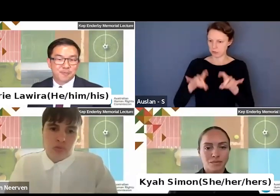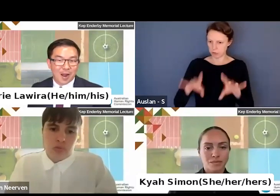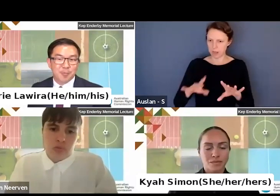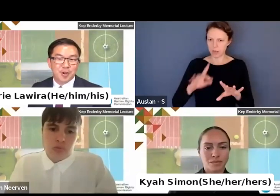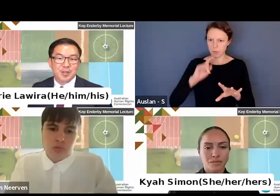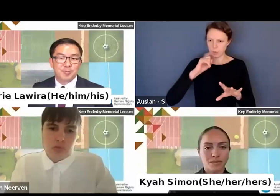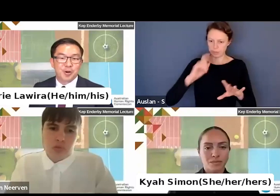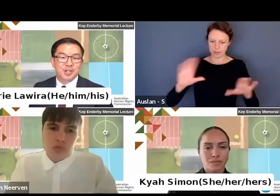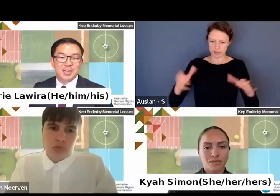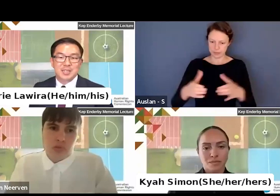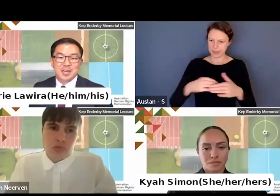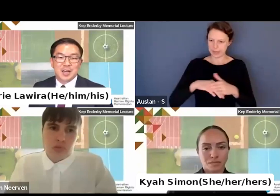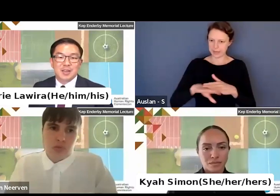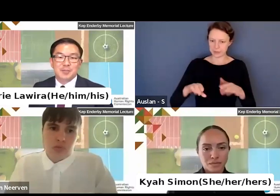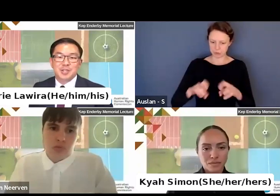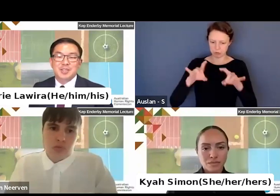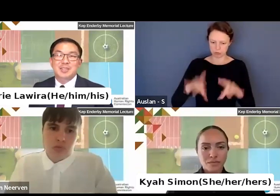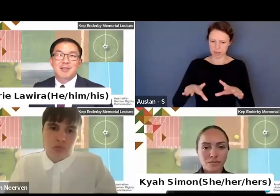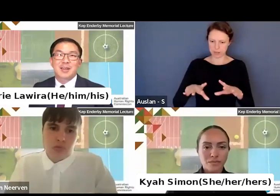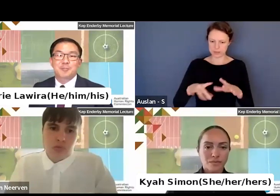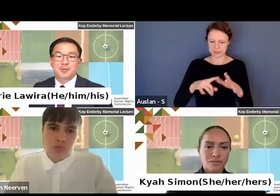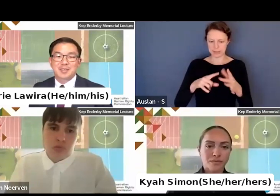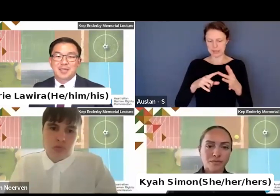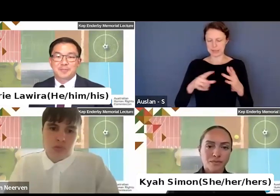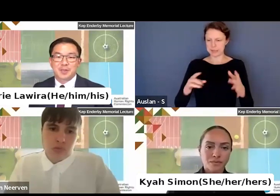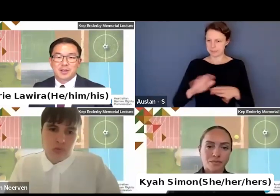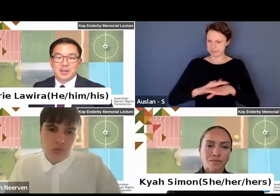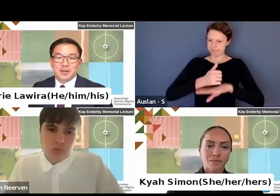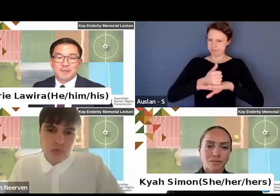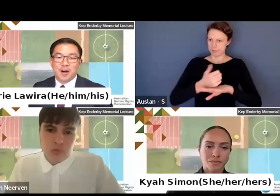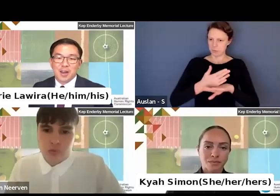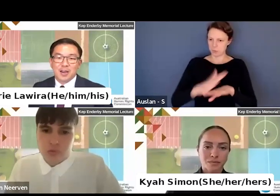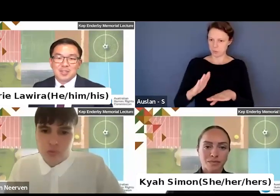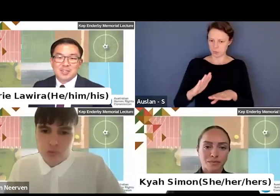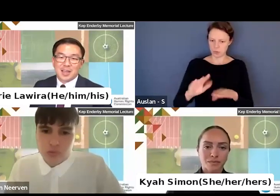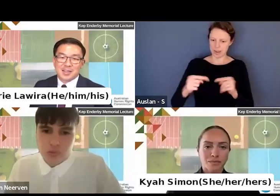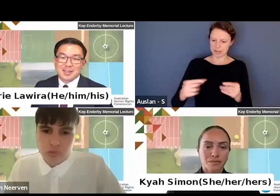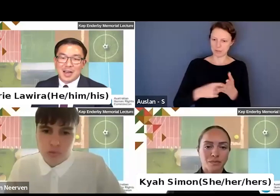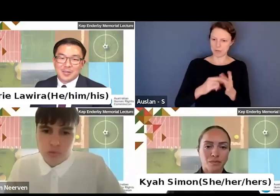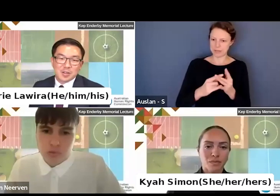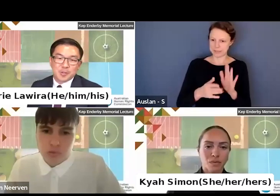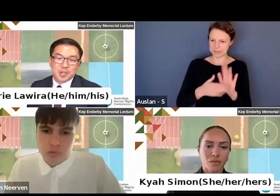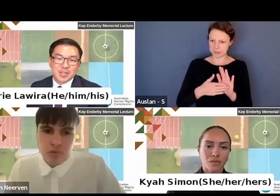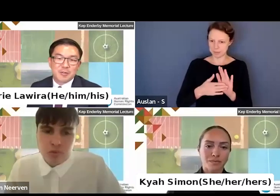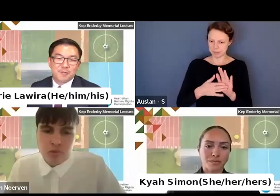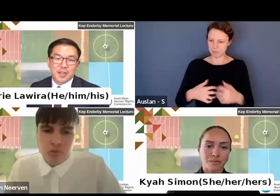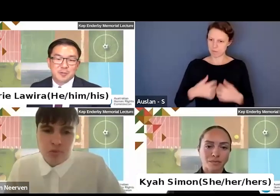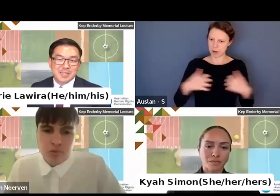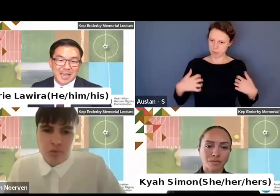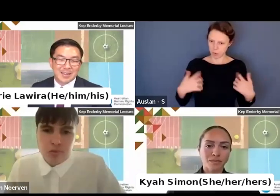framework, the project the Commission is currently progressing. Finally, I'd like to take this opportunity to invite you to attend